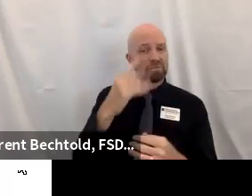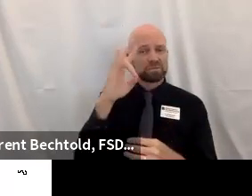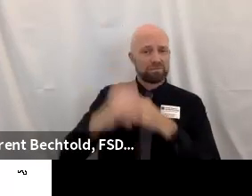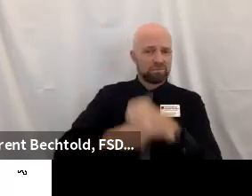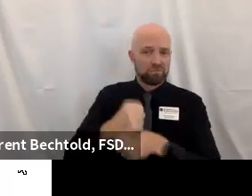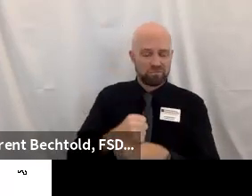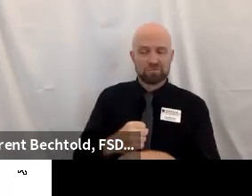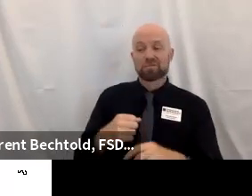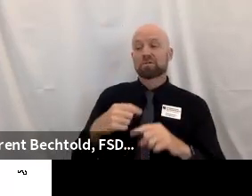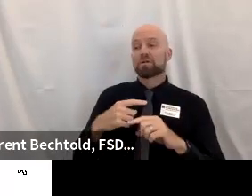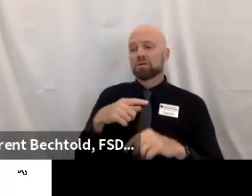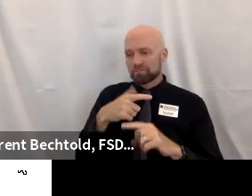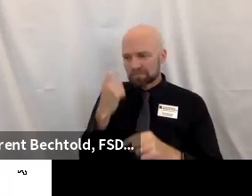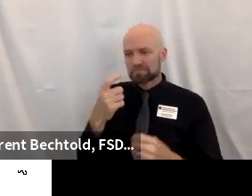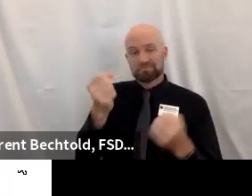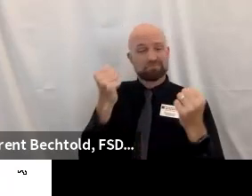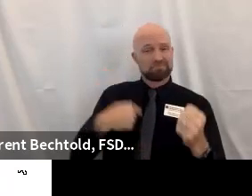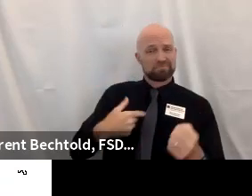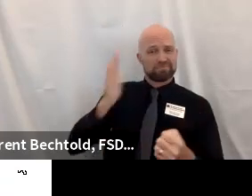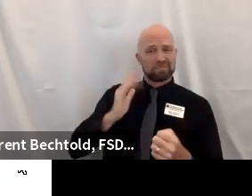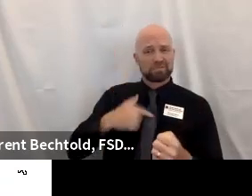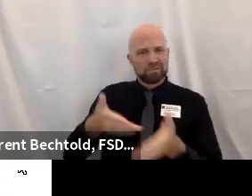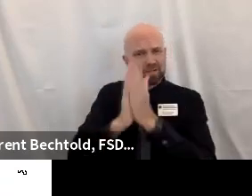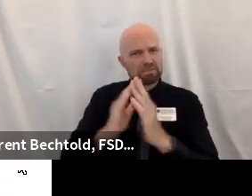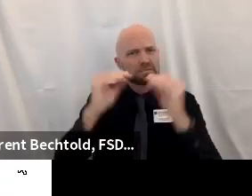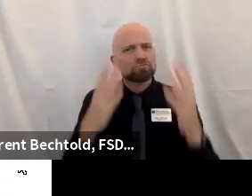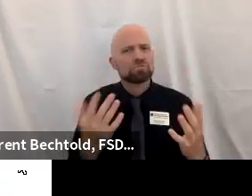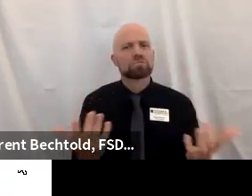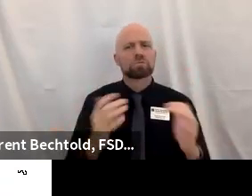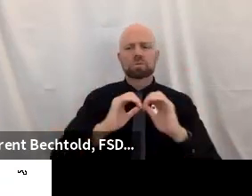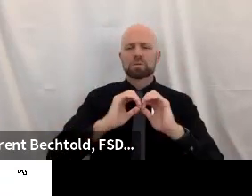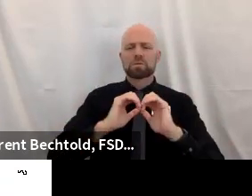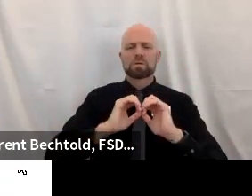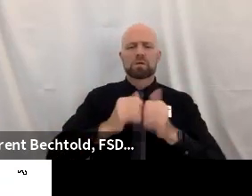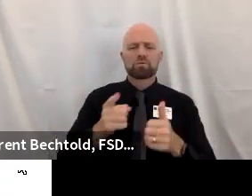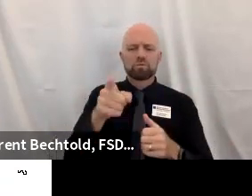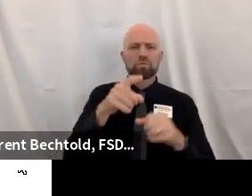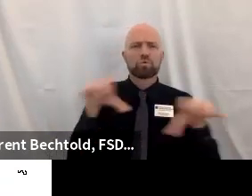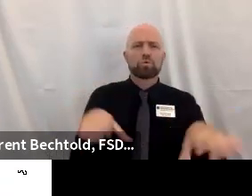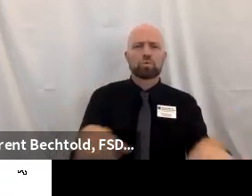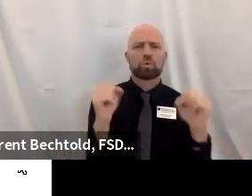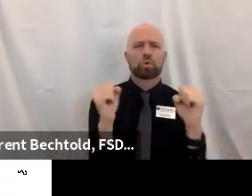now as a reading specialist for seven years. I had asked teachers awhile back, you know...